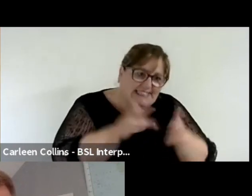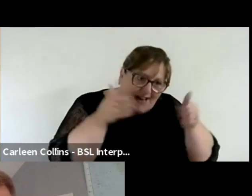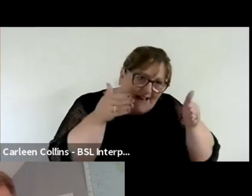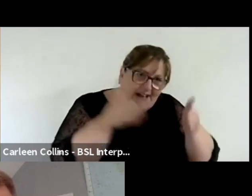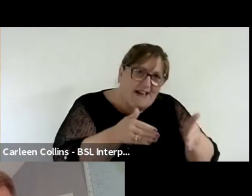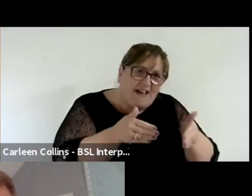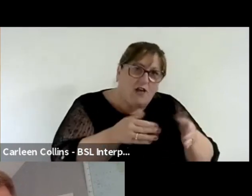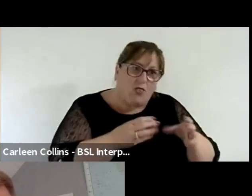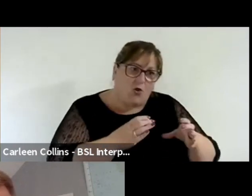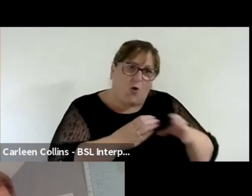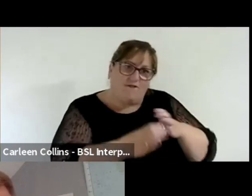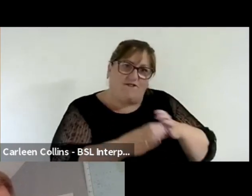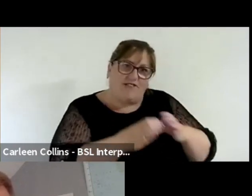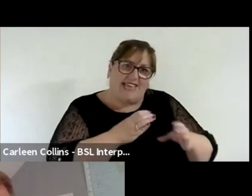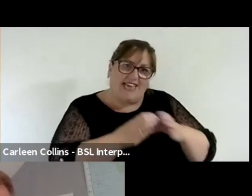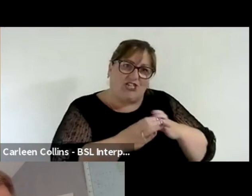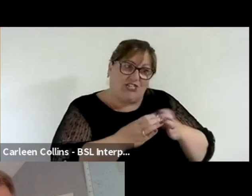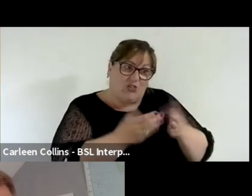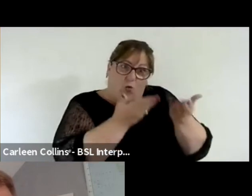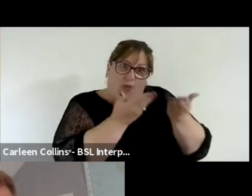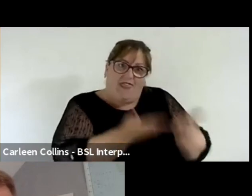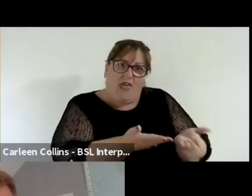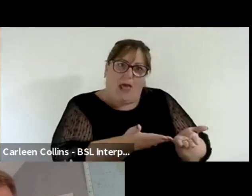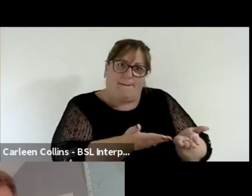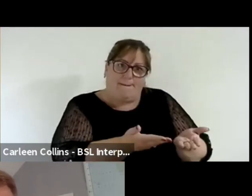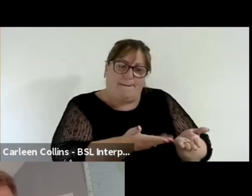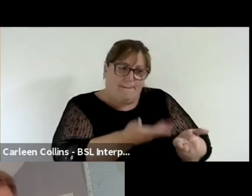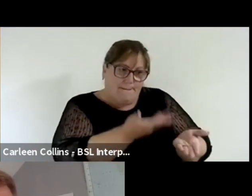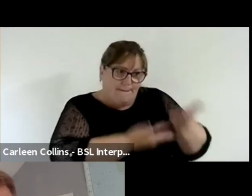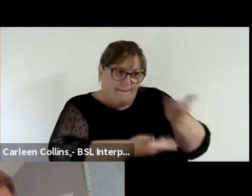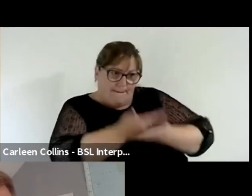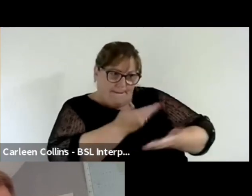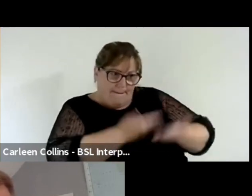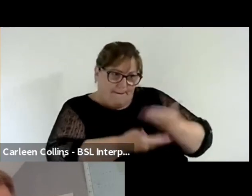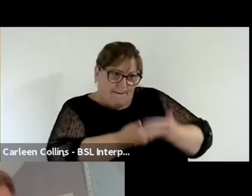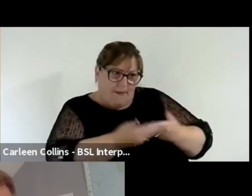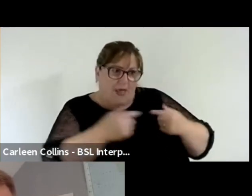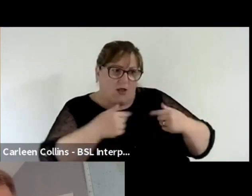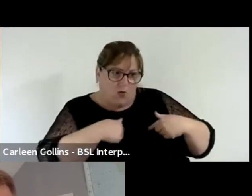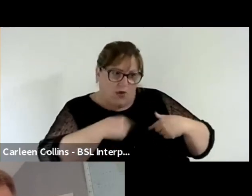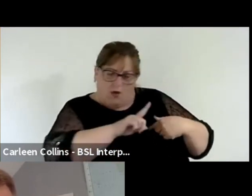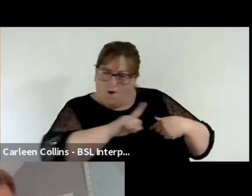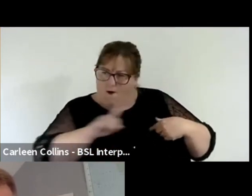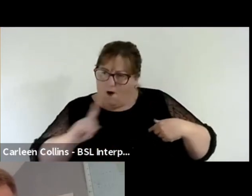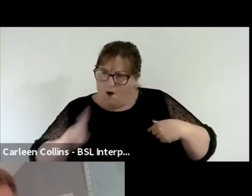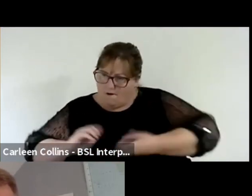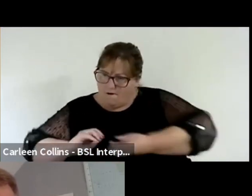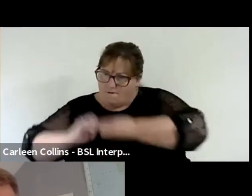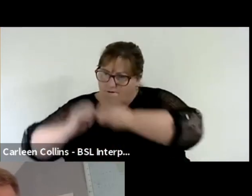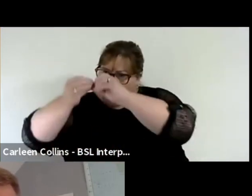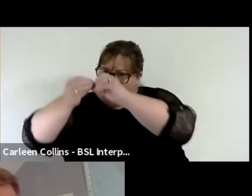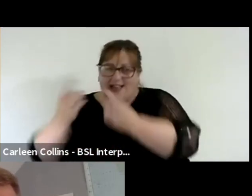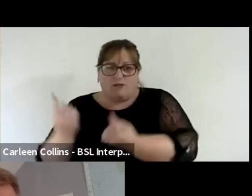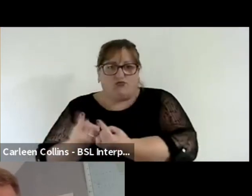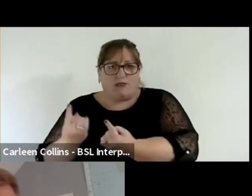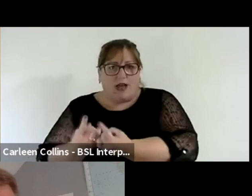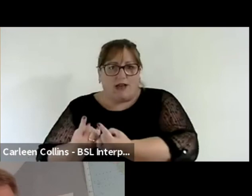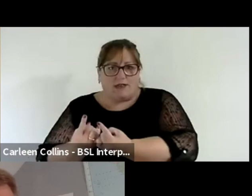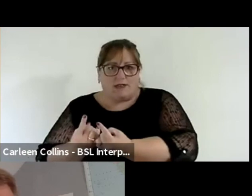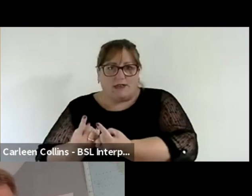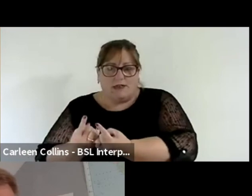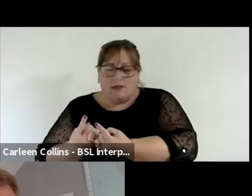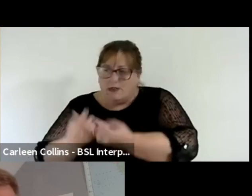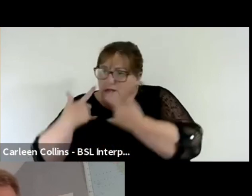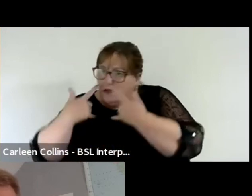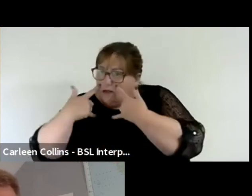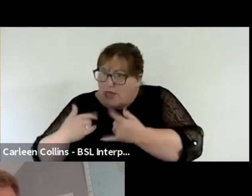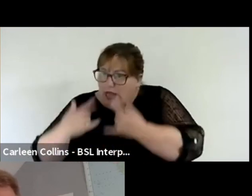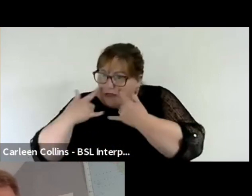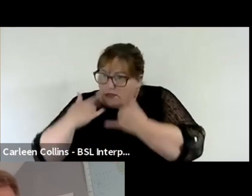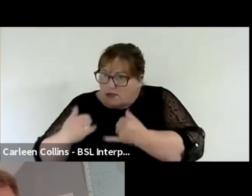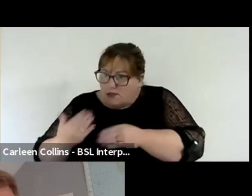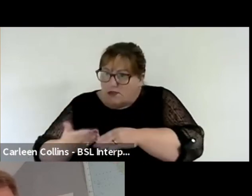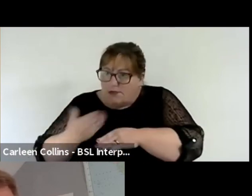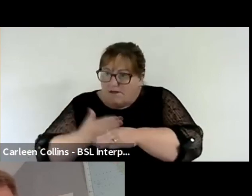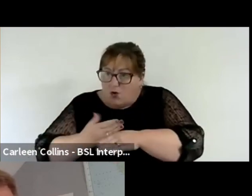So when we design services, when we design tools and products, then the user is at the centre of that.